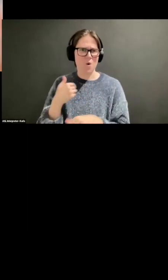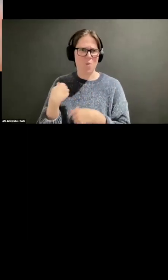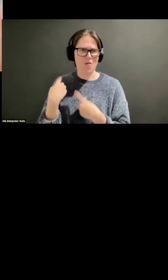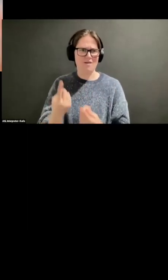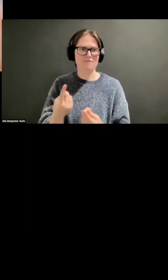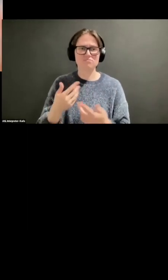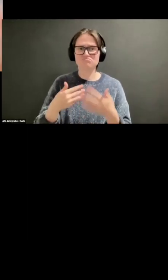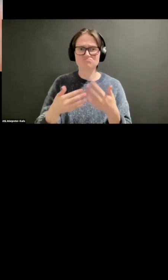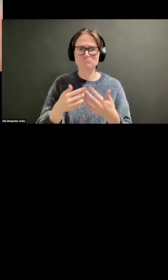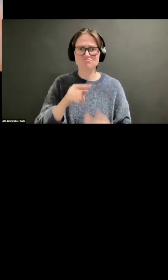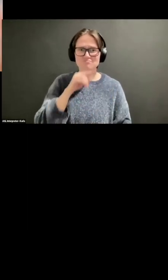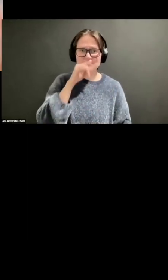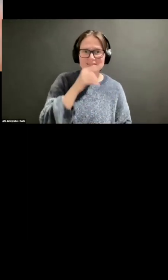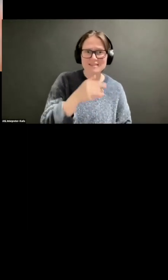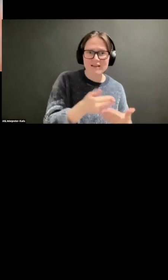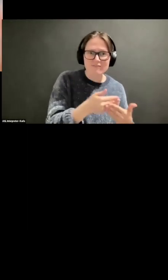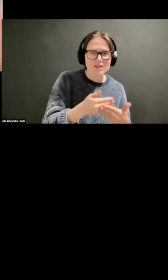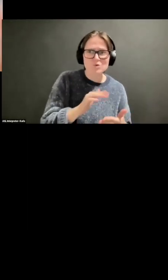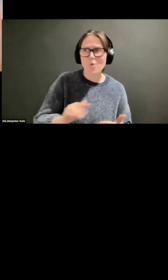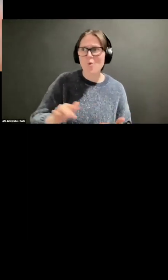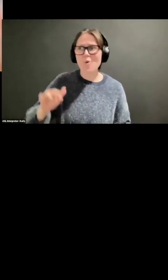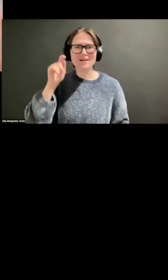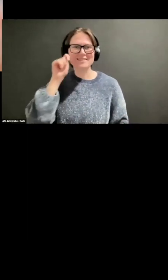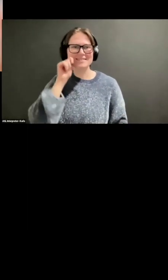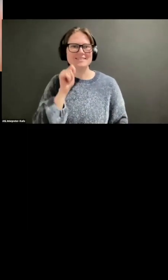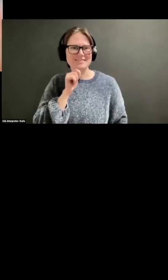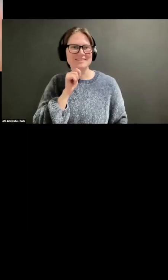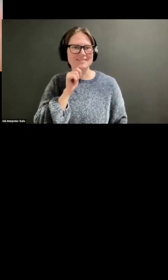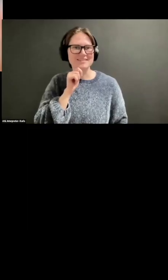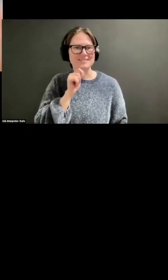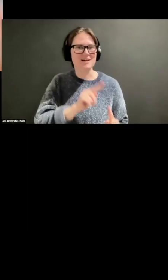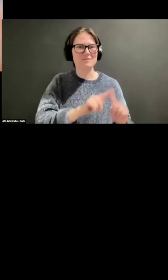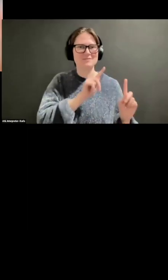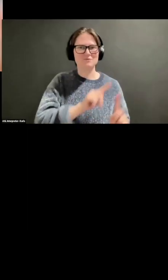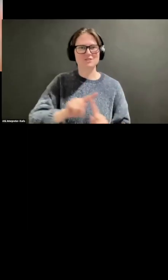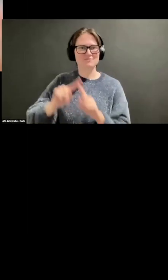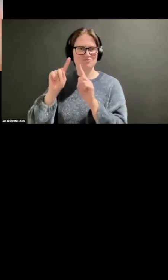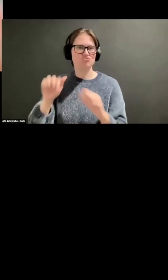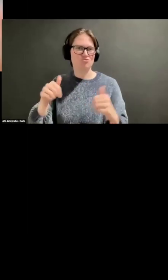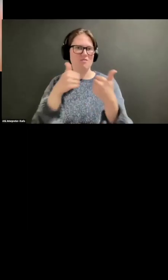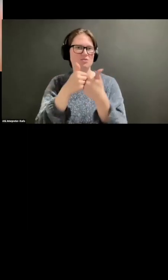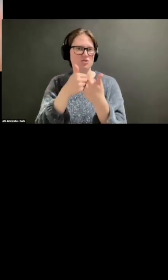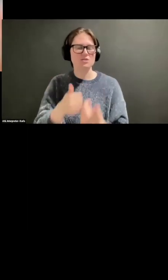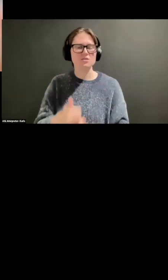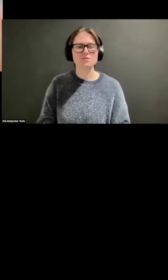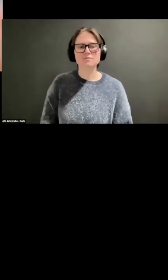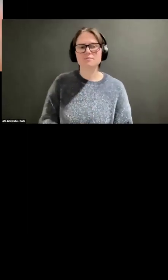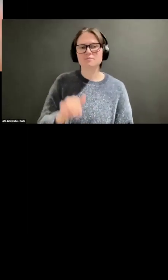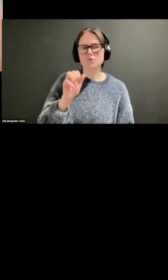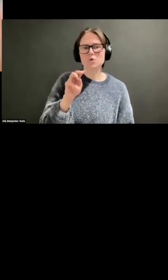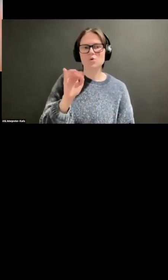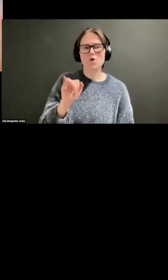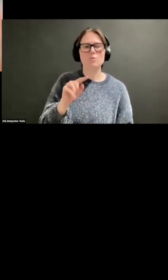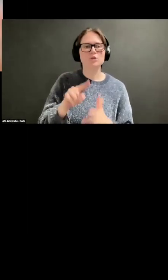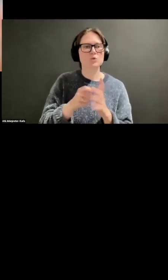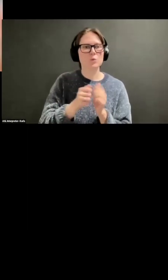or when they're teens, which you brought up, brings about different challenges and so Yomi let's start with you. With this one, in terms of what do you wish social